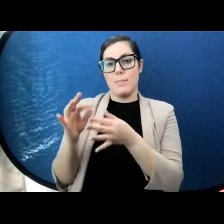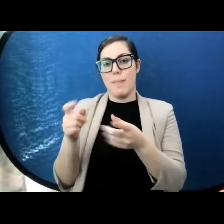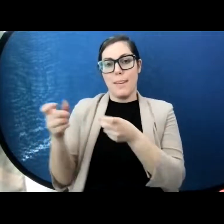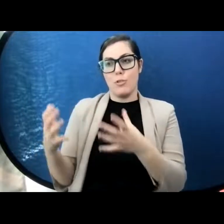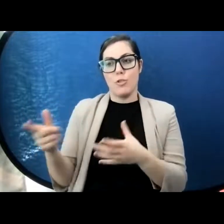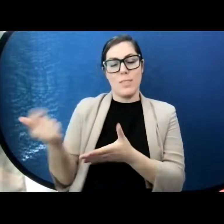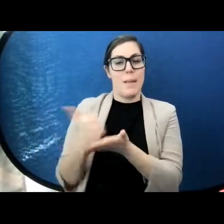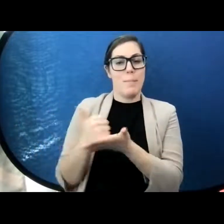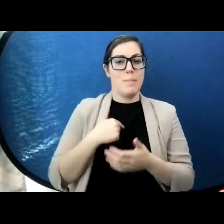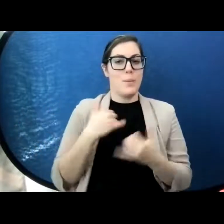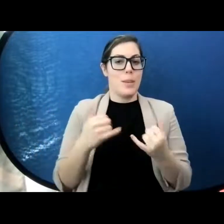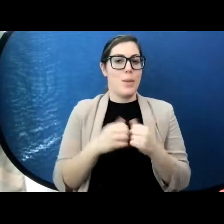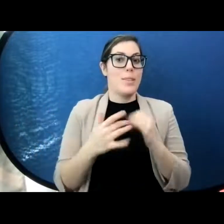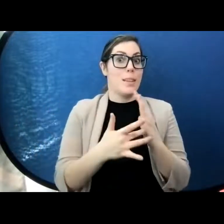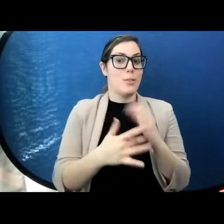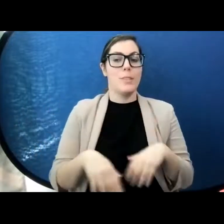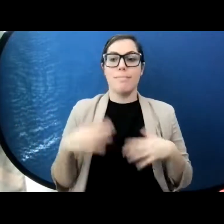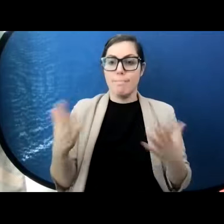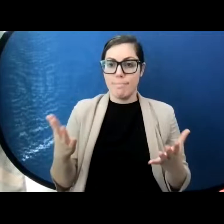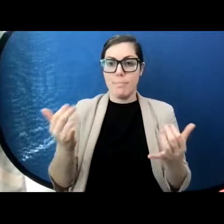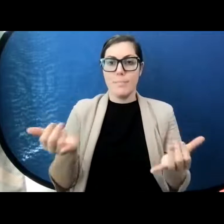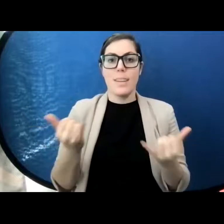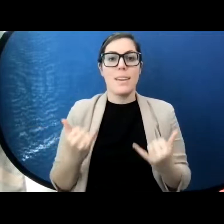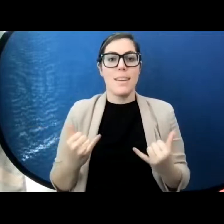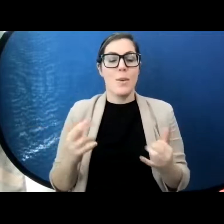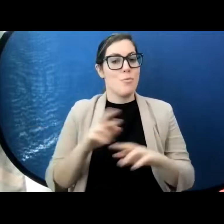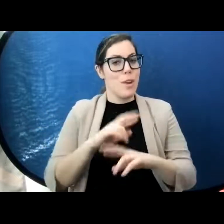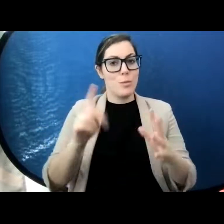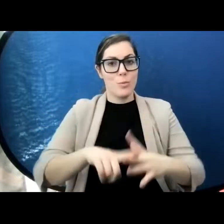And without any further ado, we're going to go ahead and get started, and people can